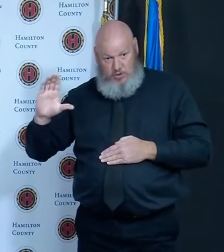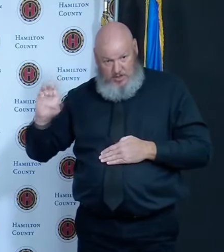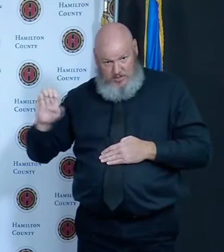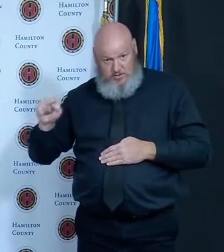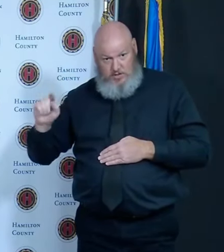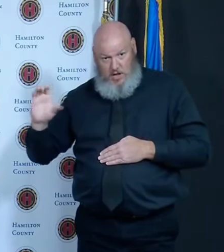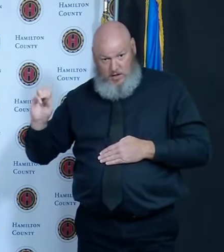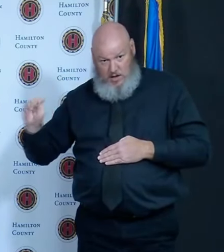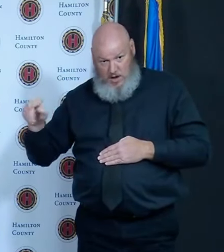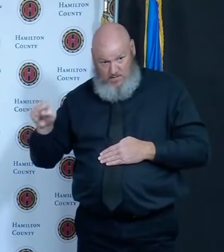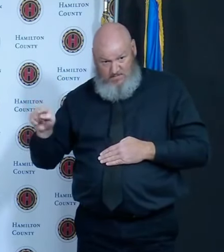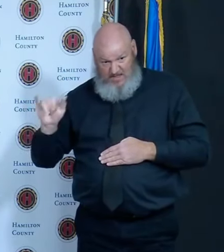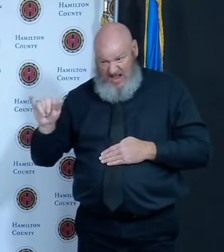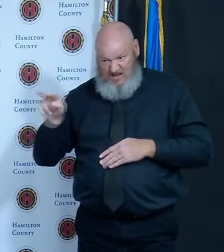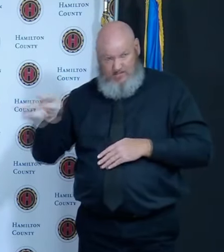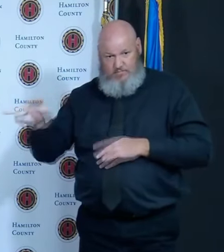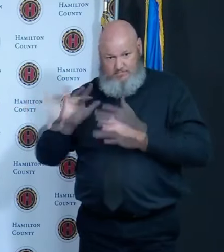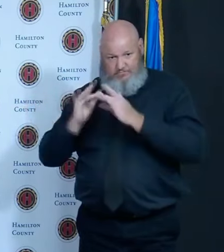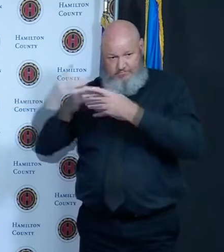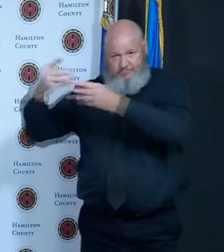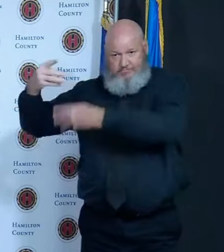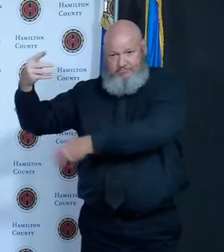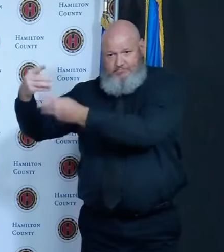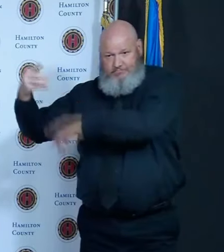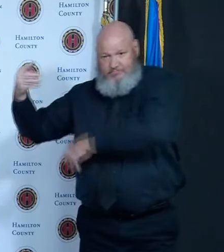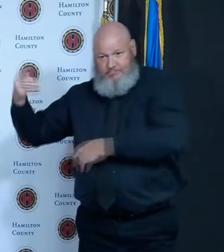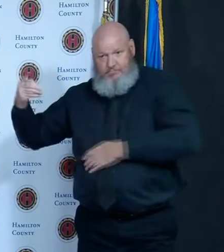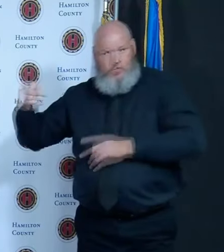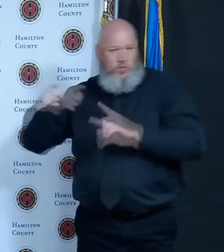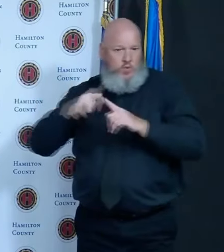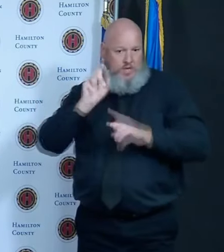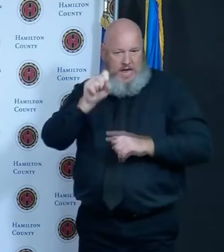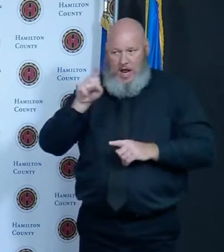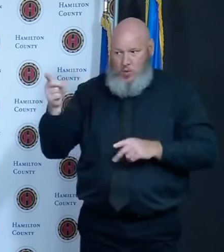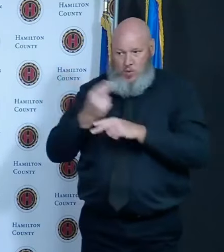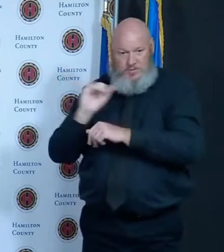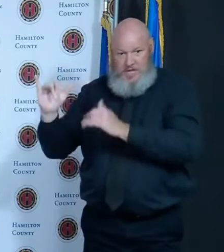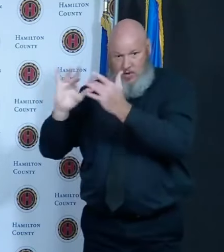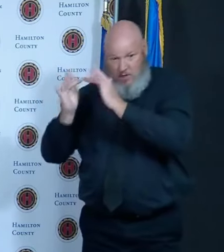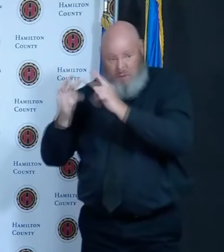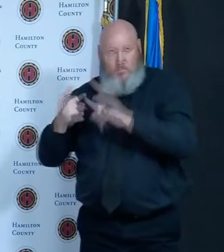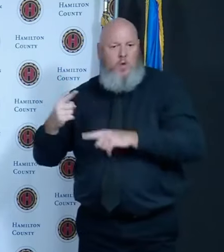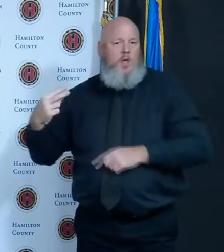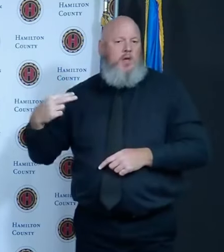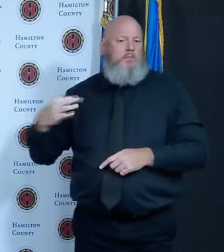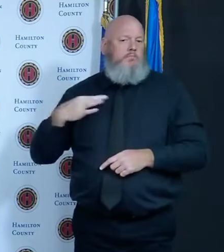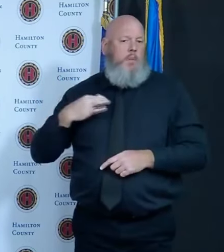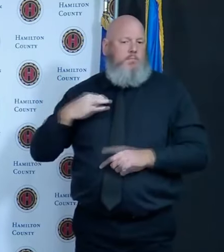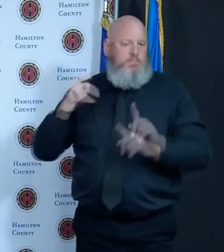apply to the PPP to what we launched just yesterday which are playbooks for